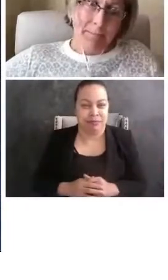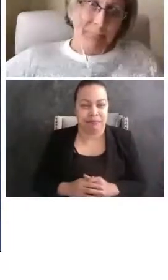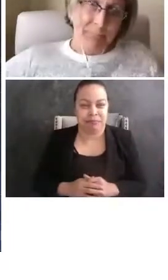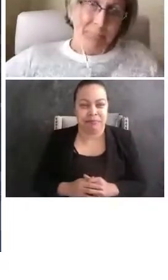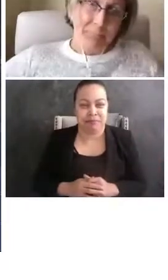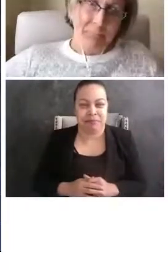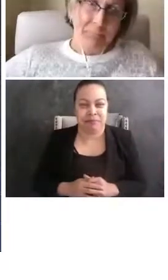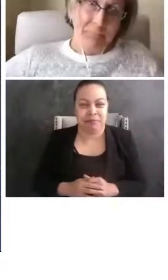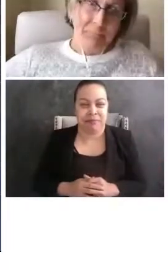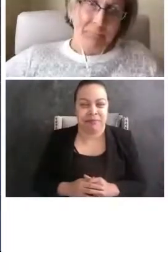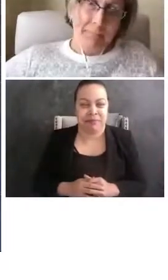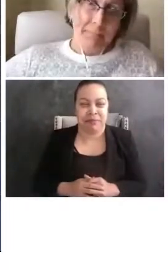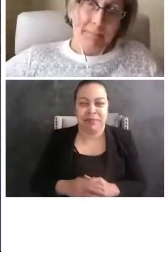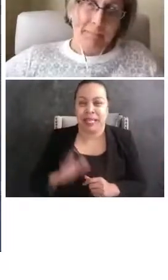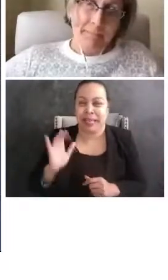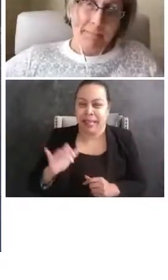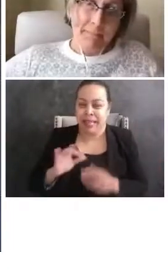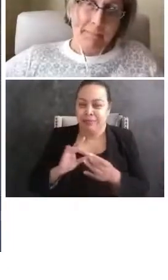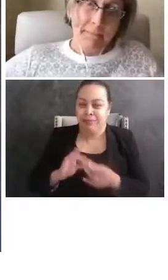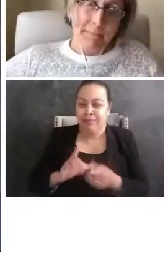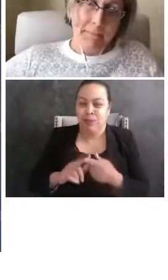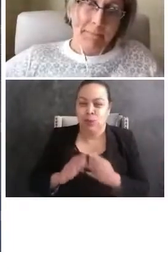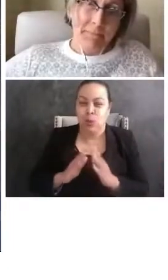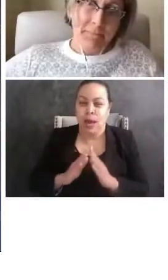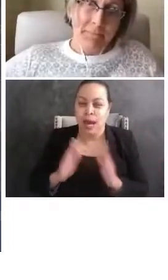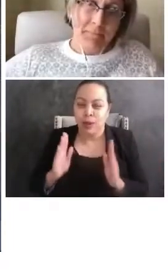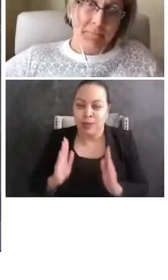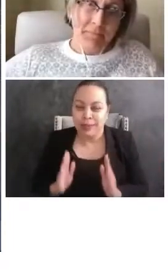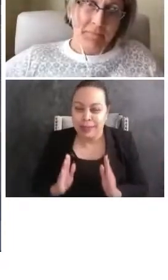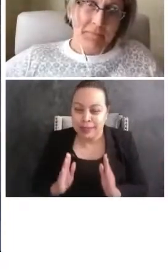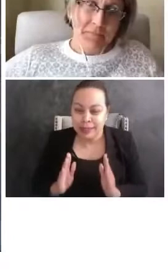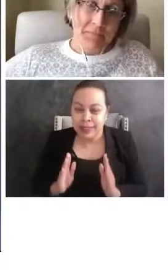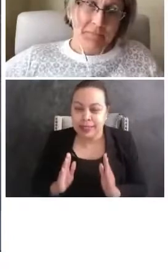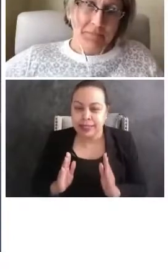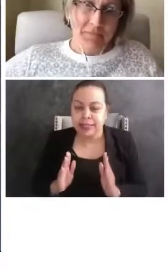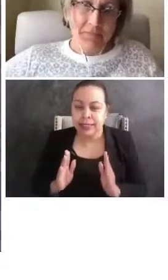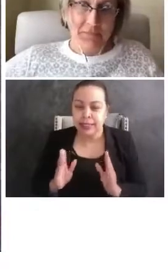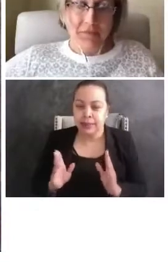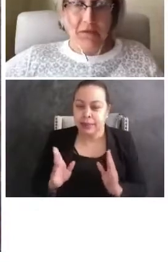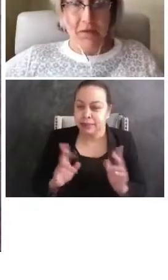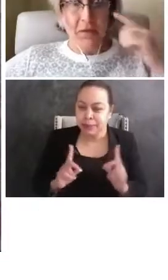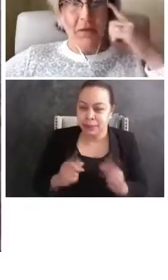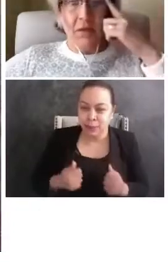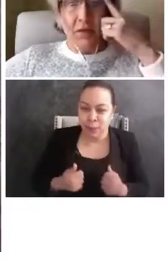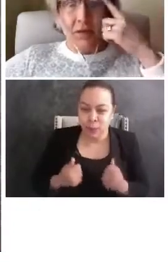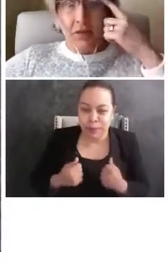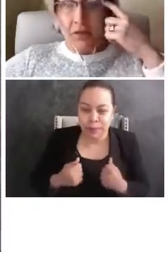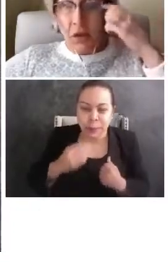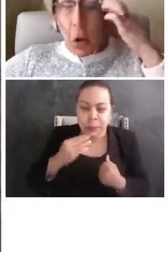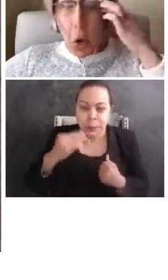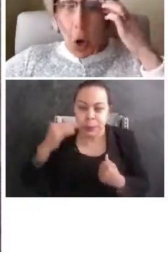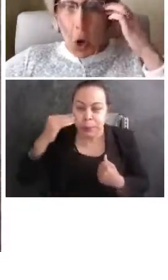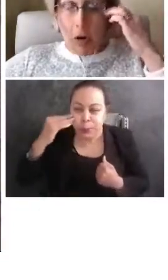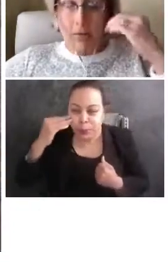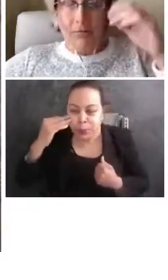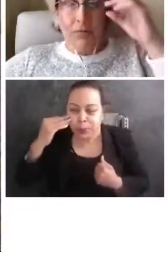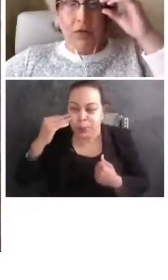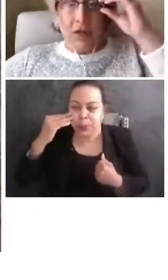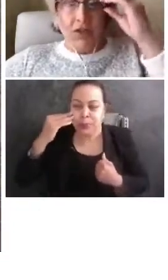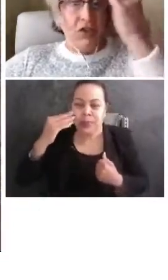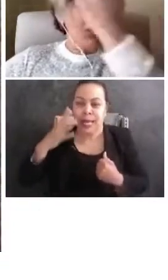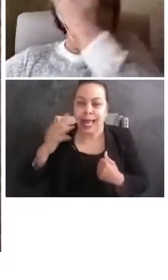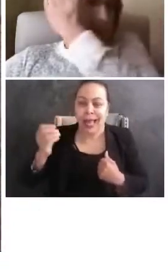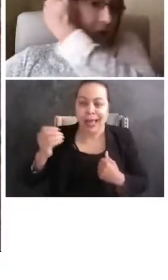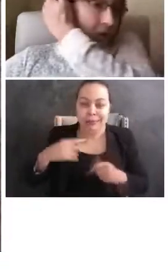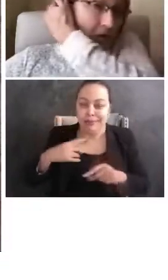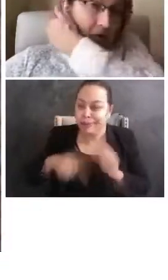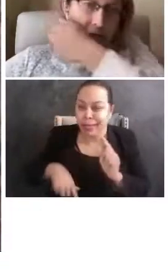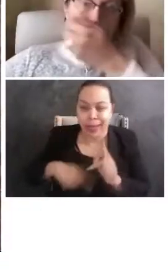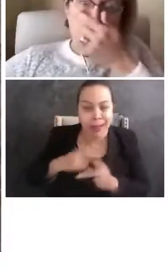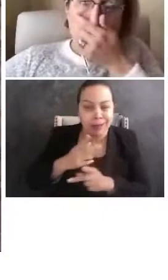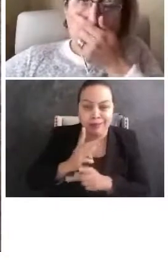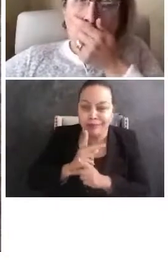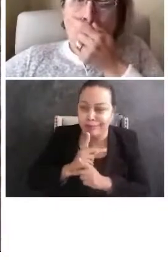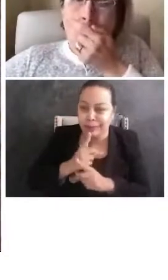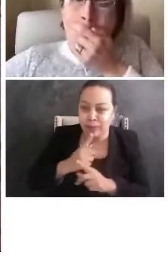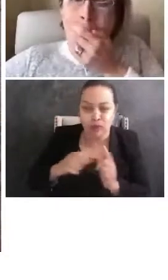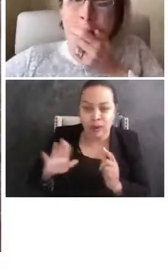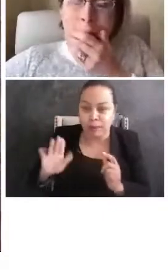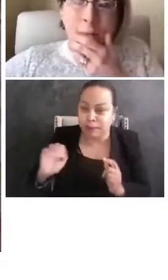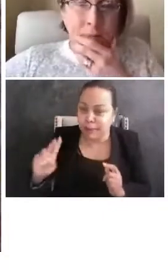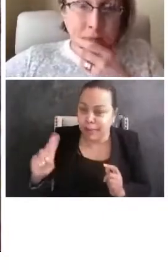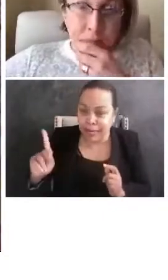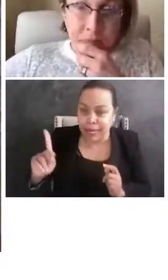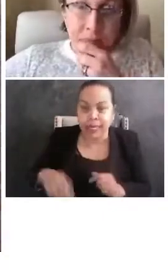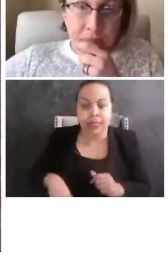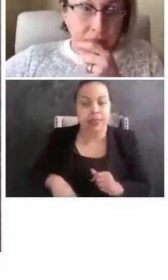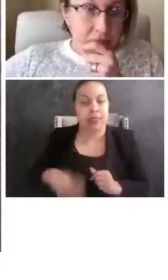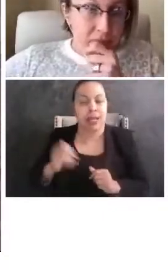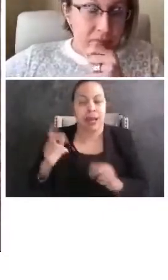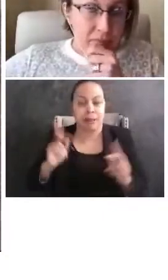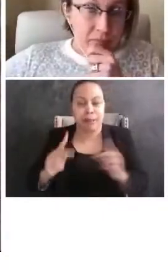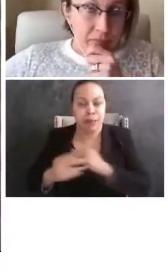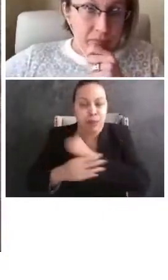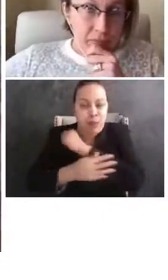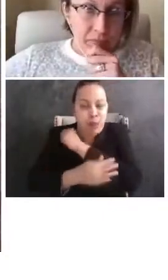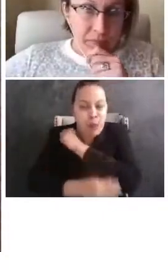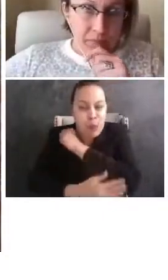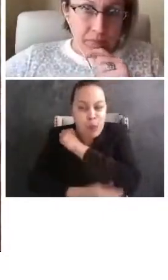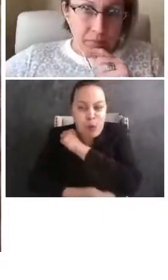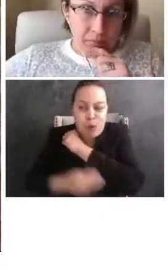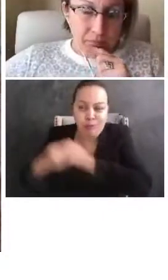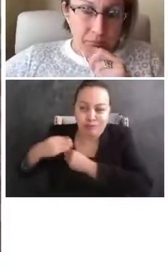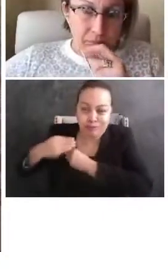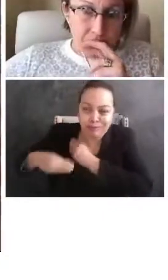It's about people lacking mortgages who are poor and stay poor, and these are the systems